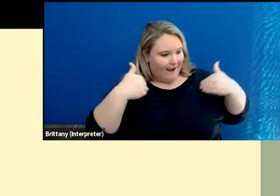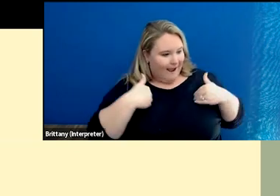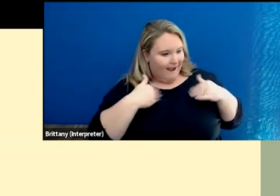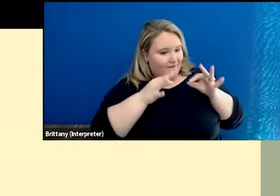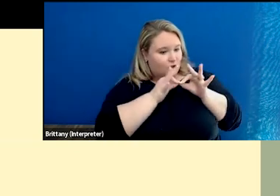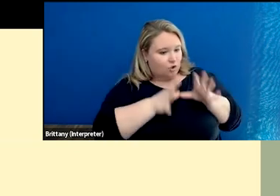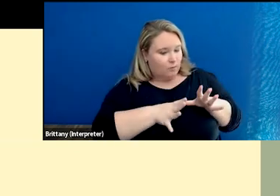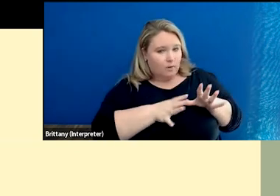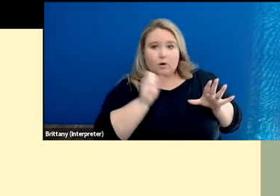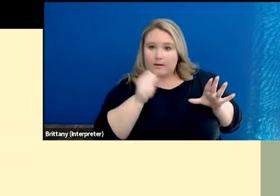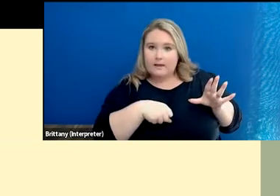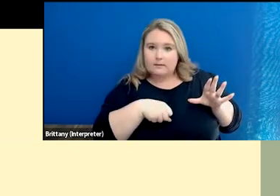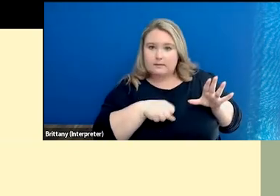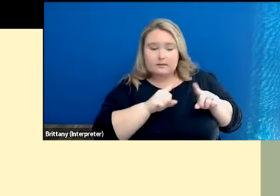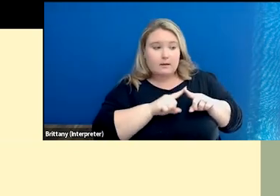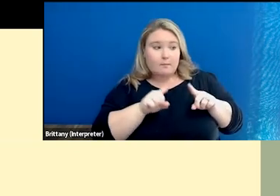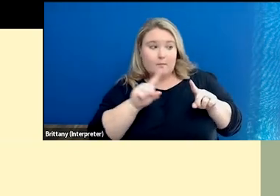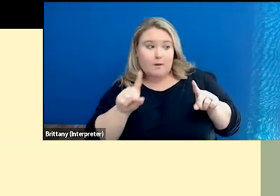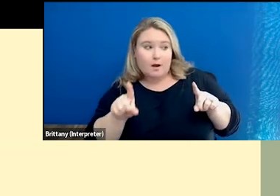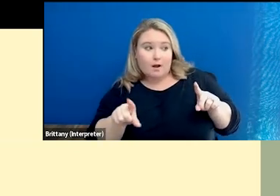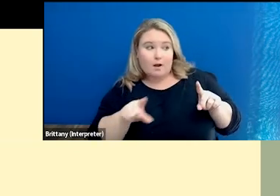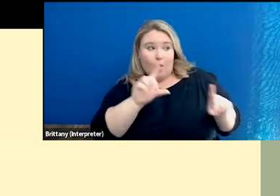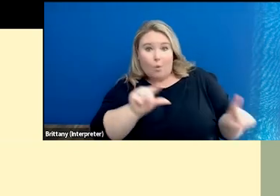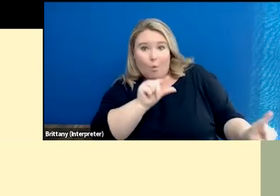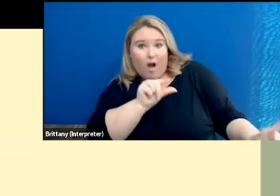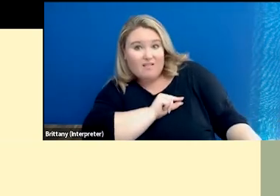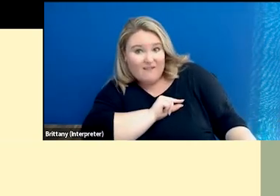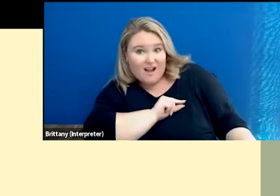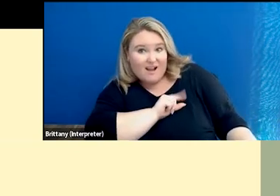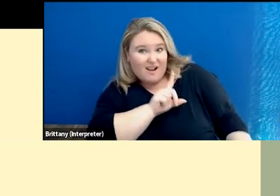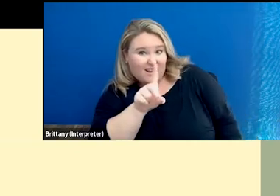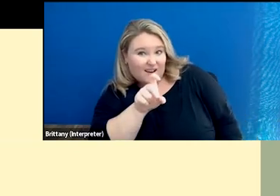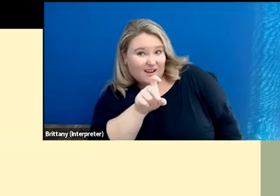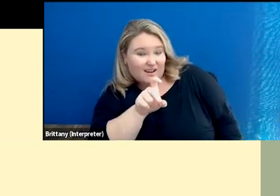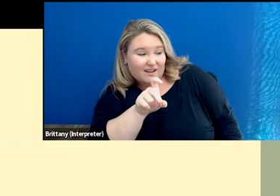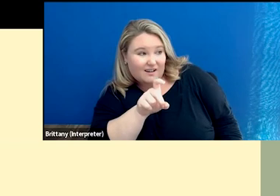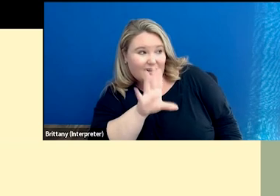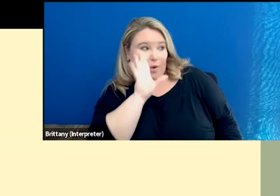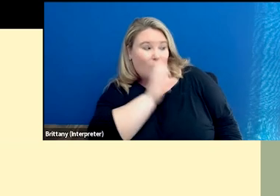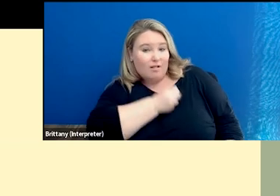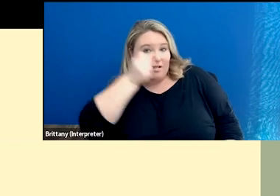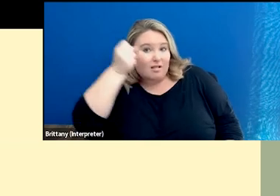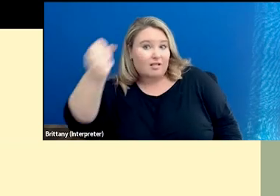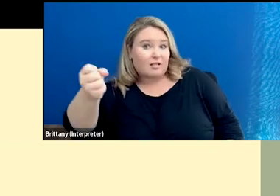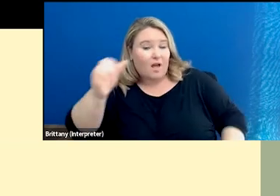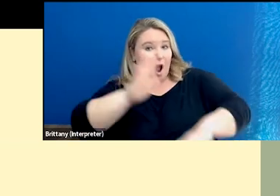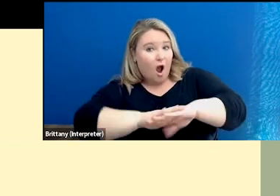Great, but are they qualified? Is it gonna make it onto the TV screen? Things that should be thought of in advance